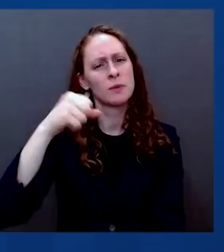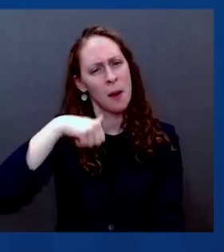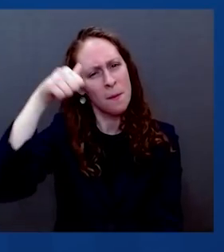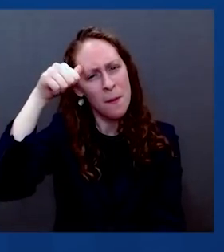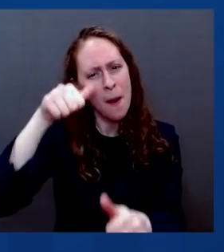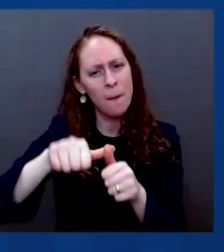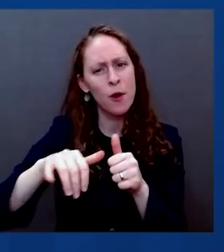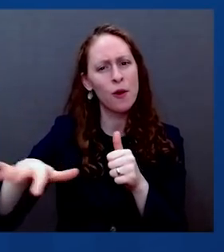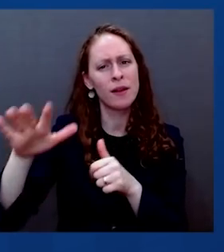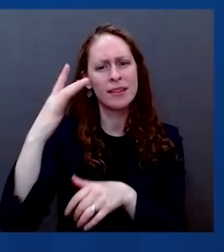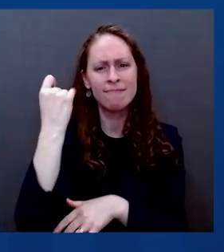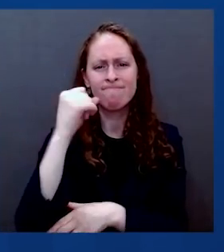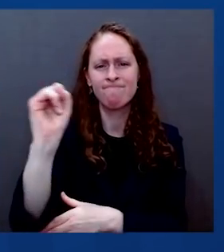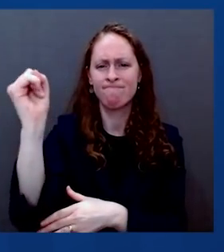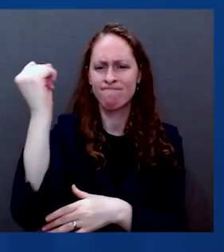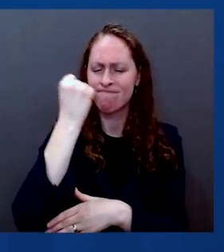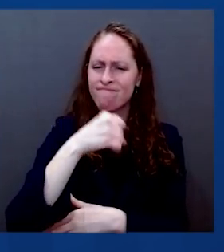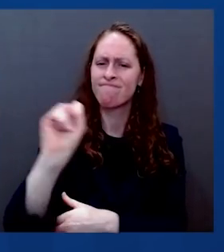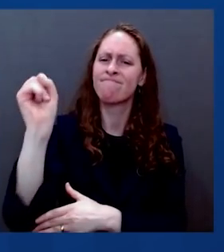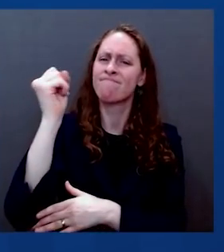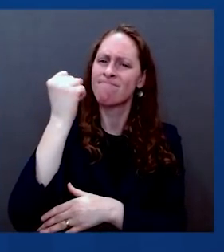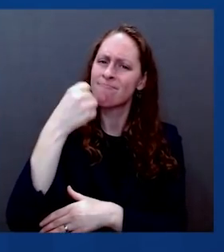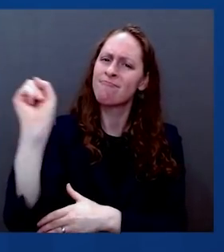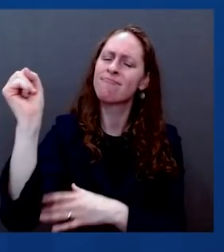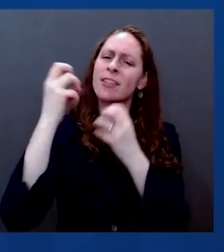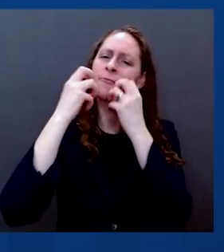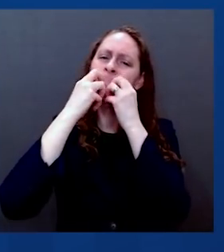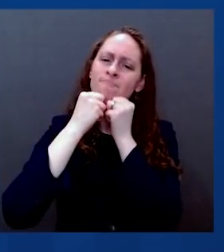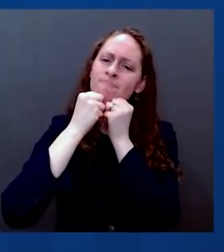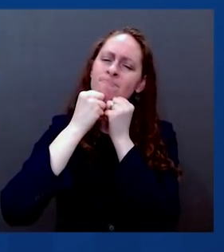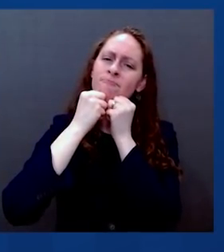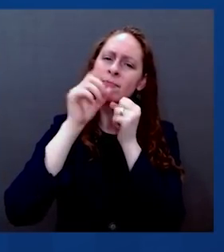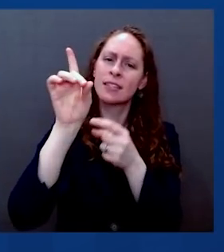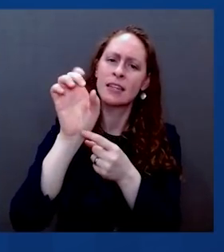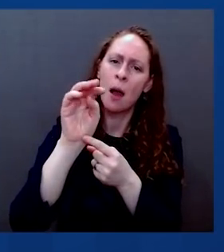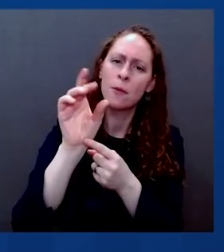the idea that Annell Ponder, who graduated